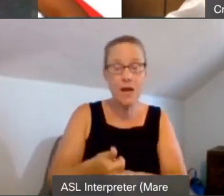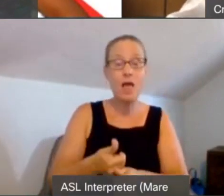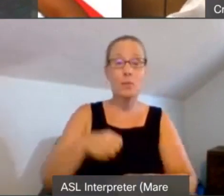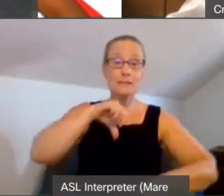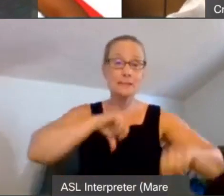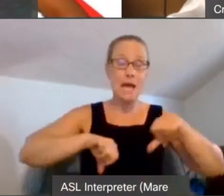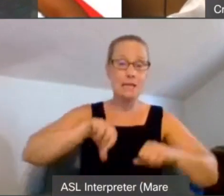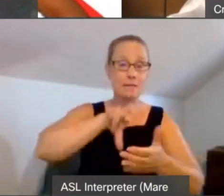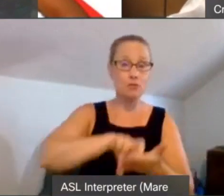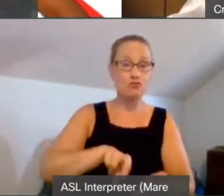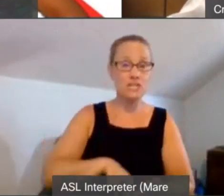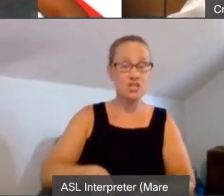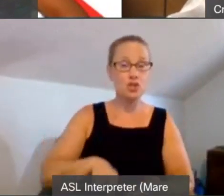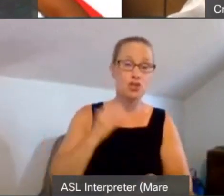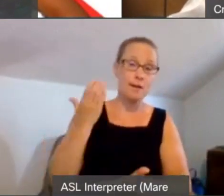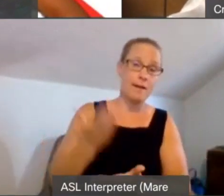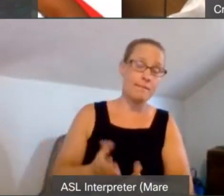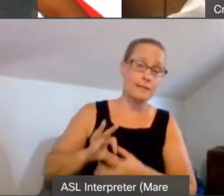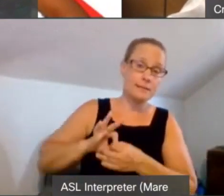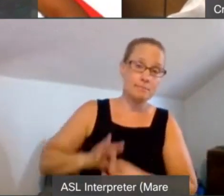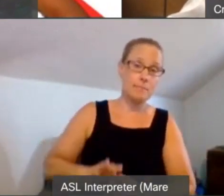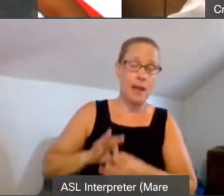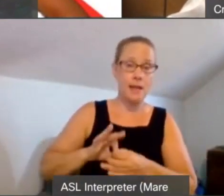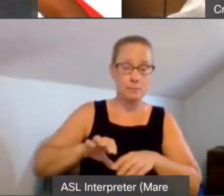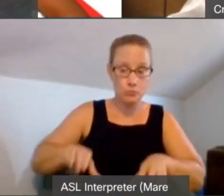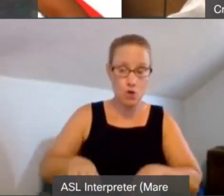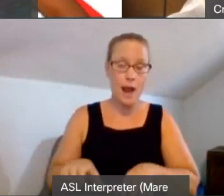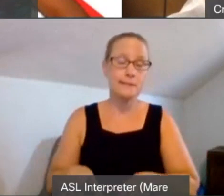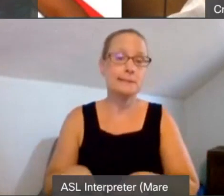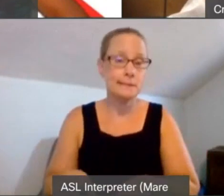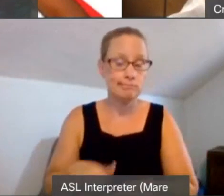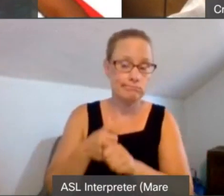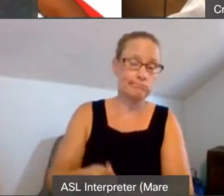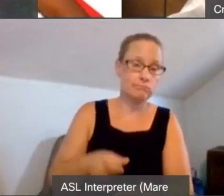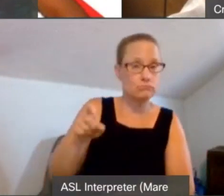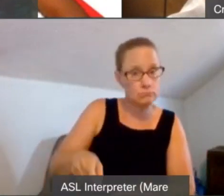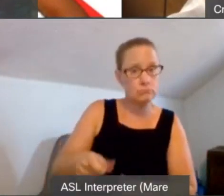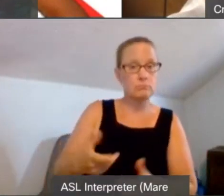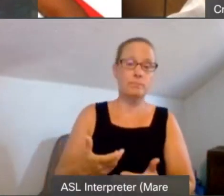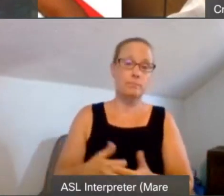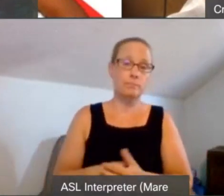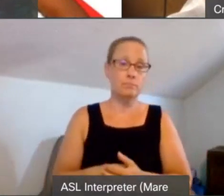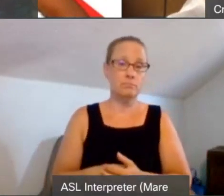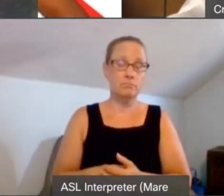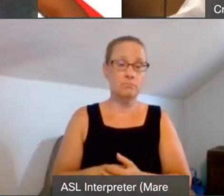to evidence-based practices and for people to feel in a public health setting that their personal beliefs